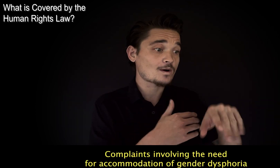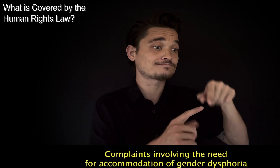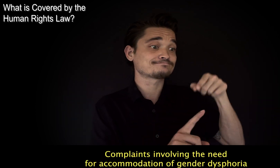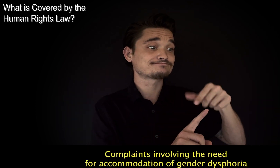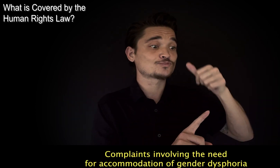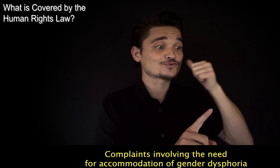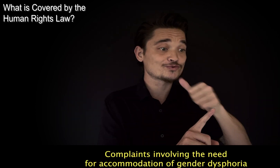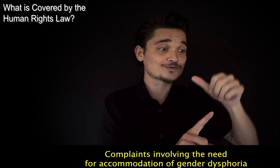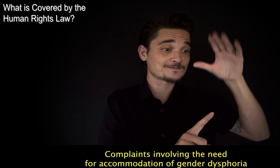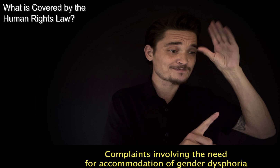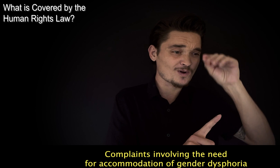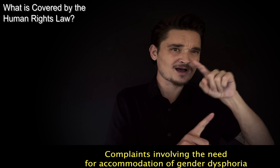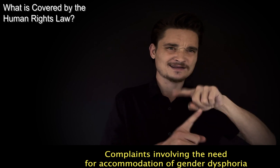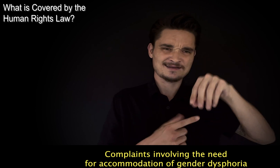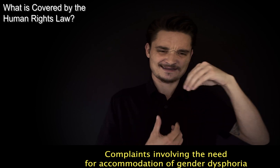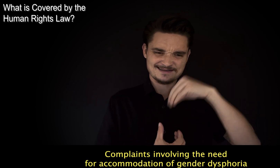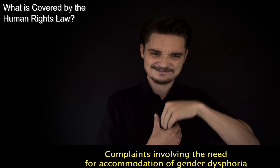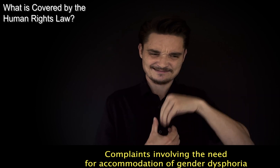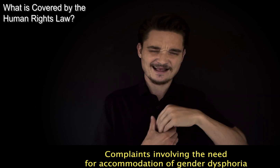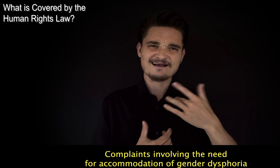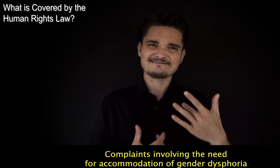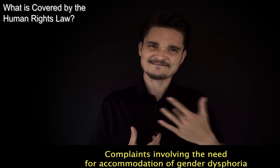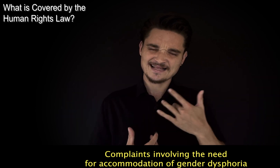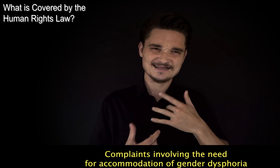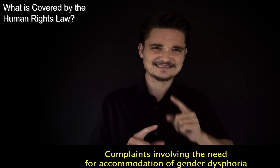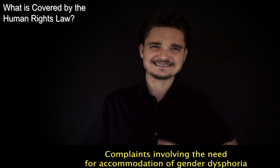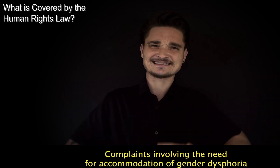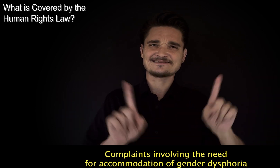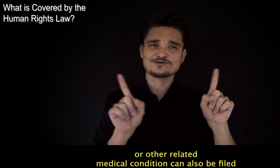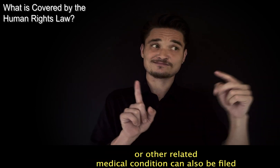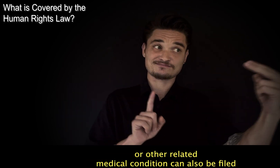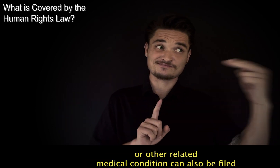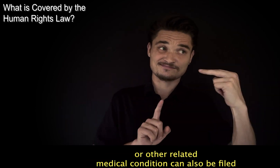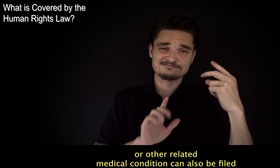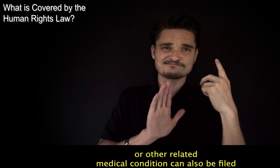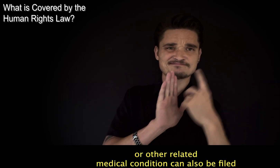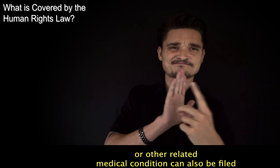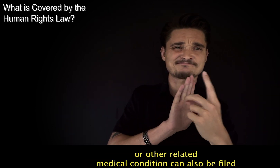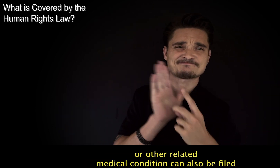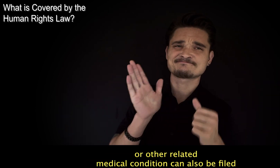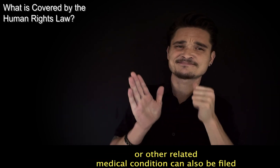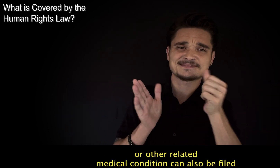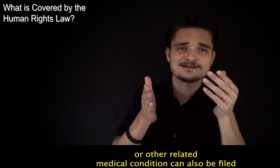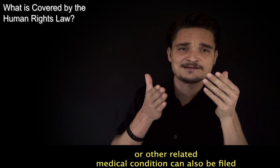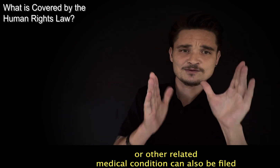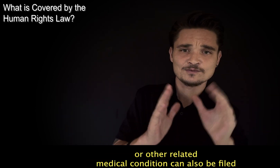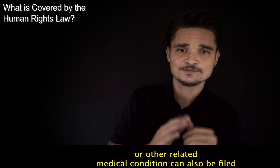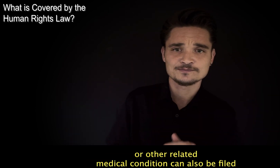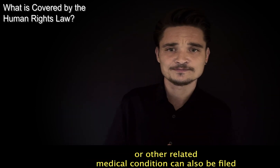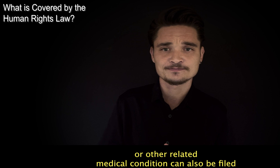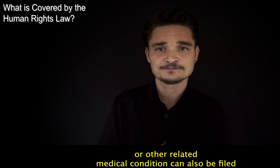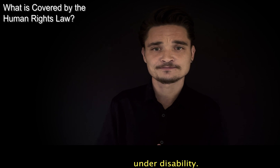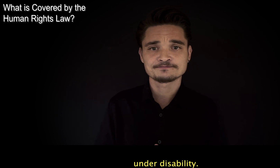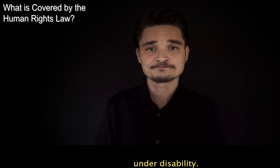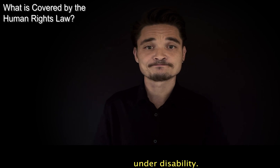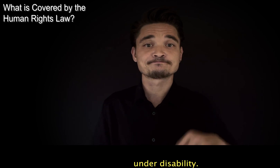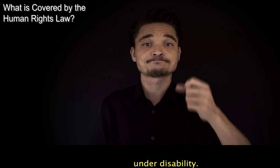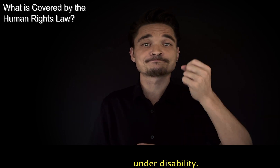Complaints involving the need for accommodation of gender dysphoria or other related medical condition can also be filed under disability.